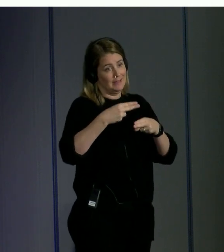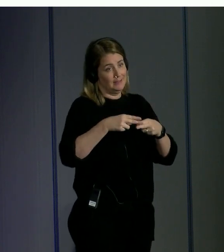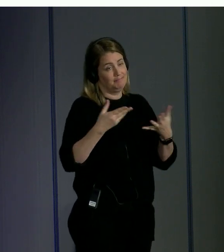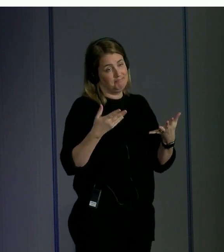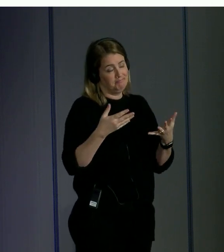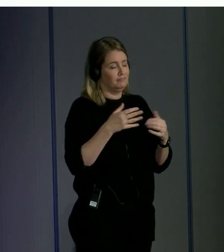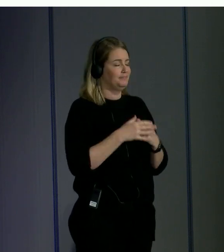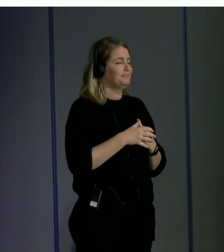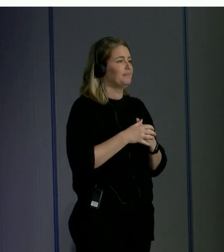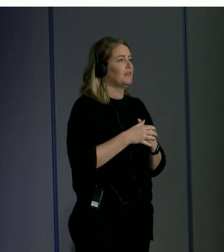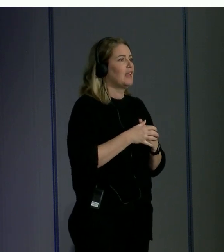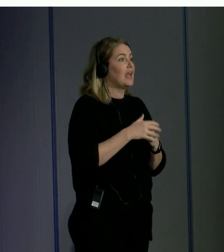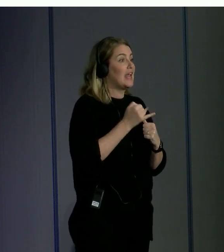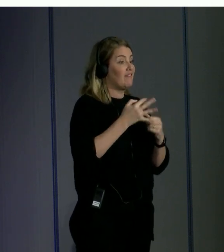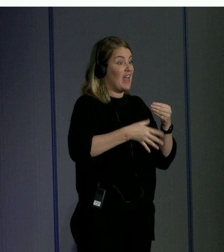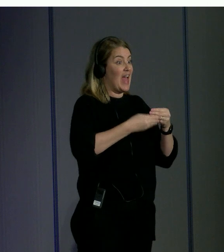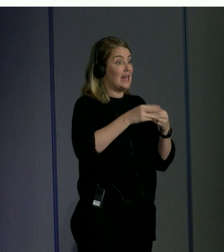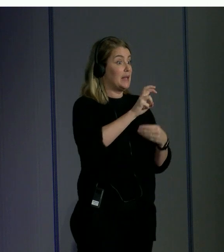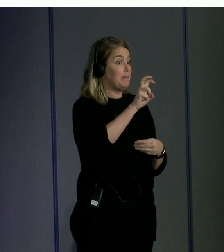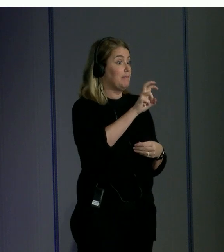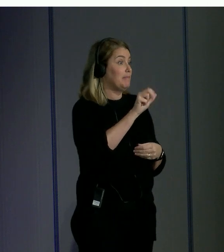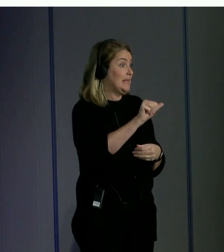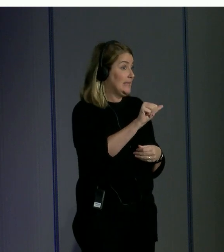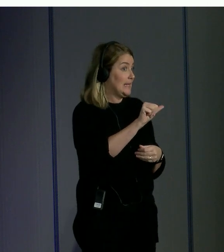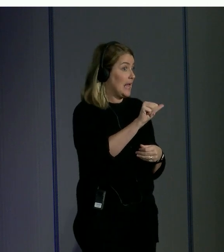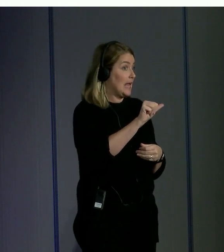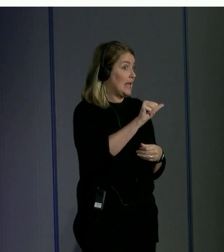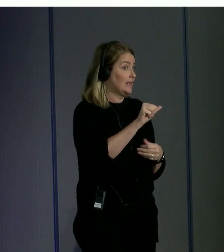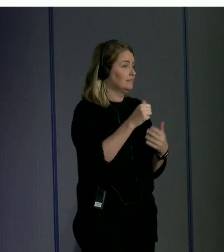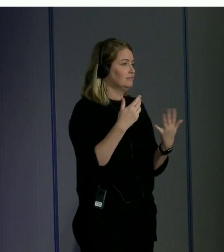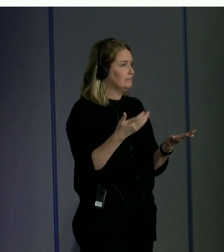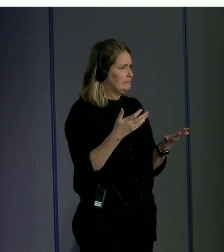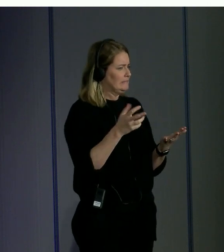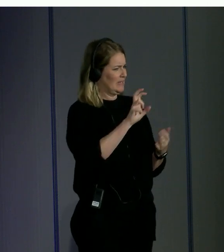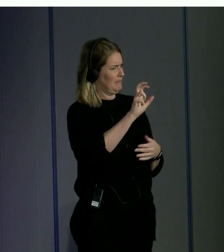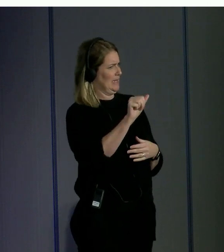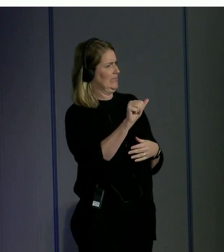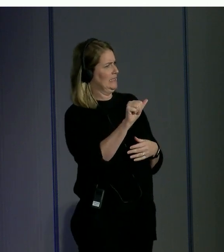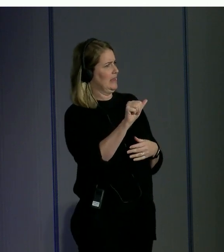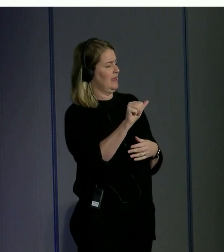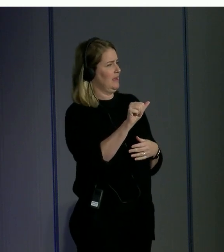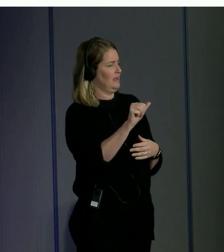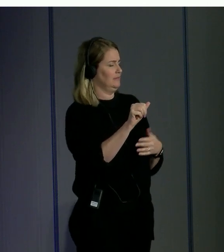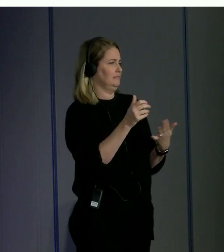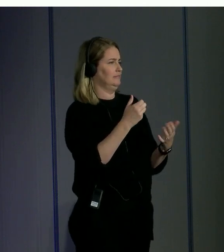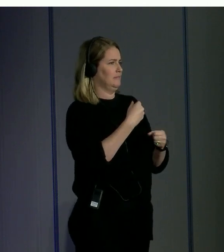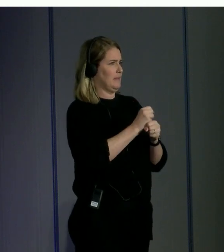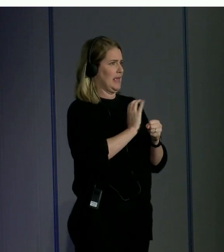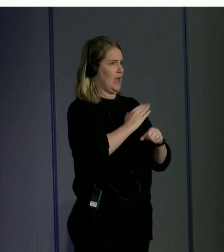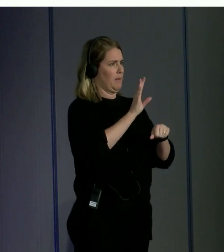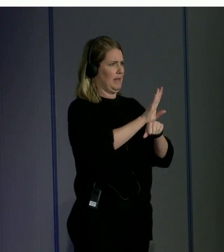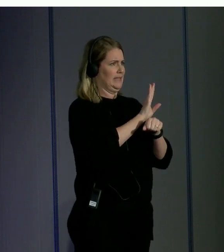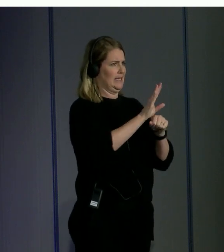But what if we added pizza? Pizza would make our business model complicated.